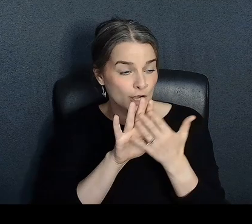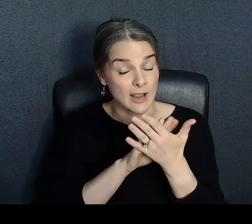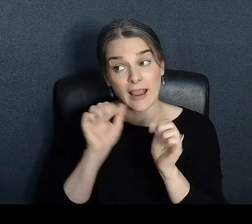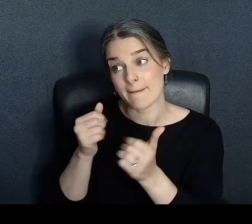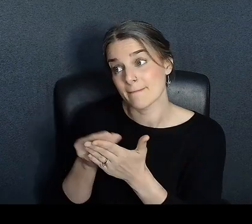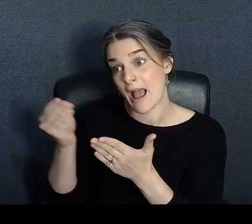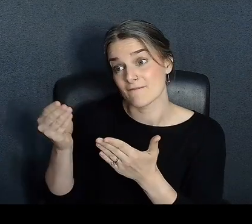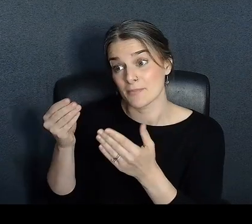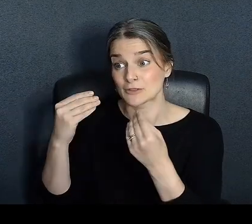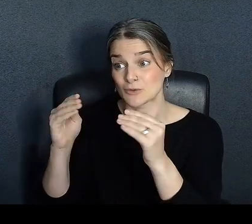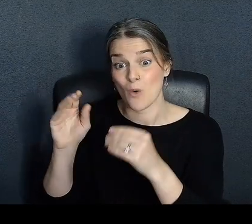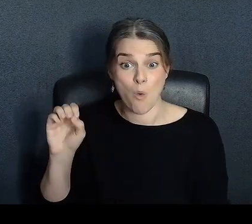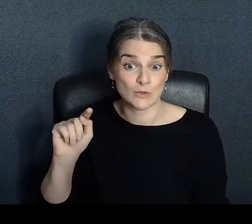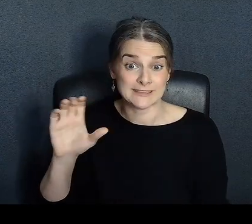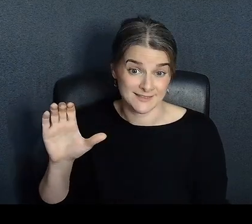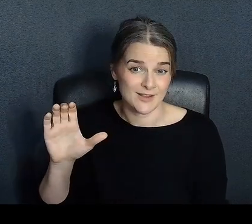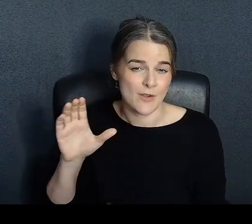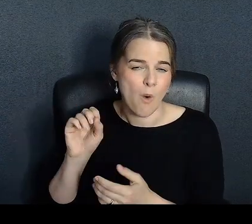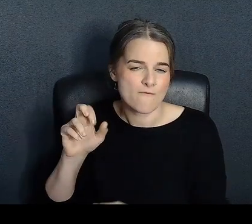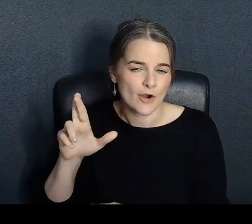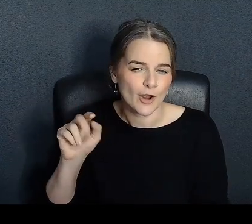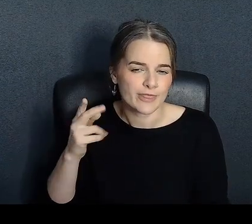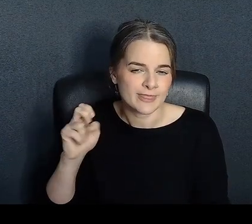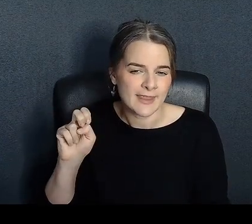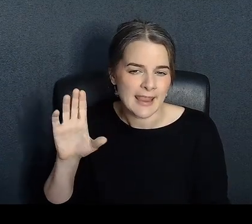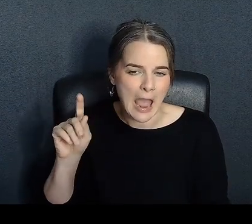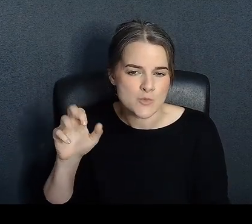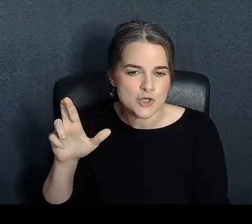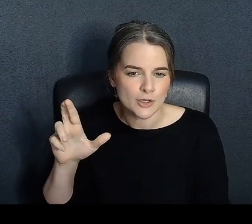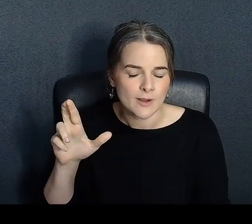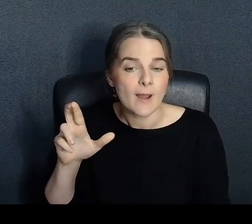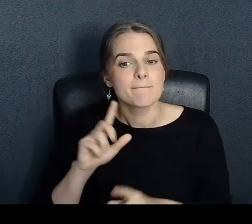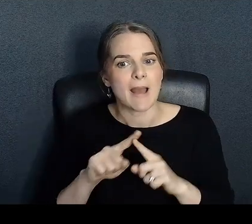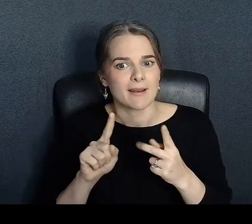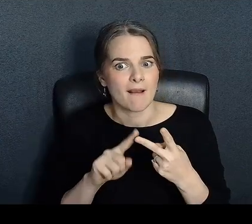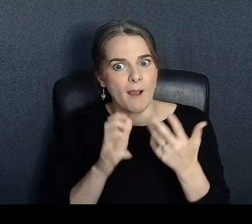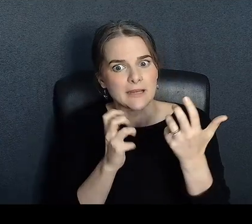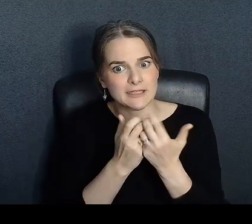and the accommodations, it's one of the double edged swords about having more universally designed